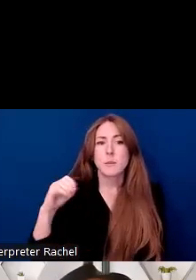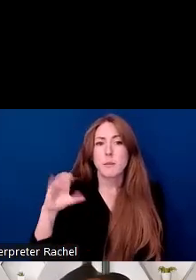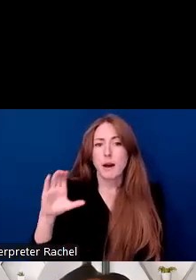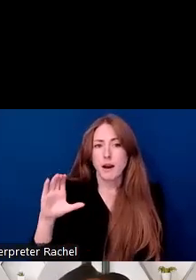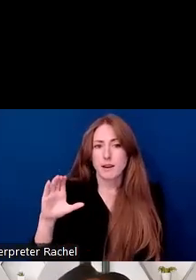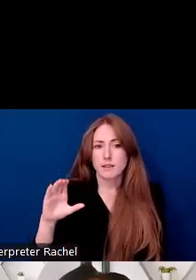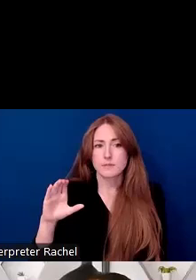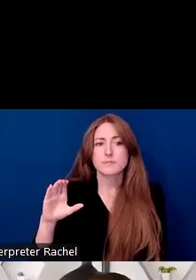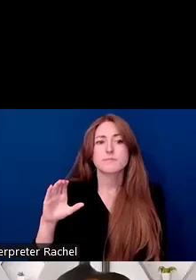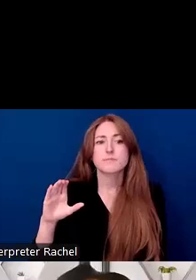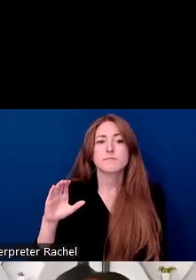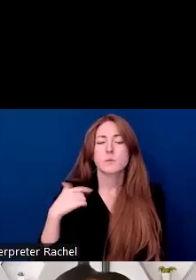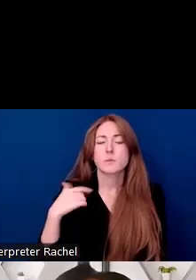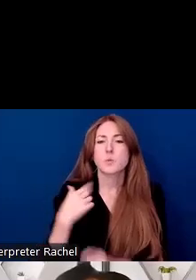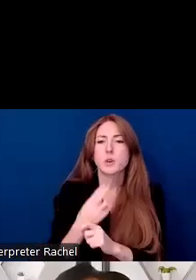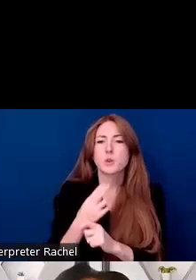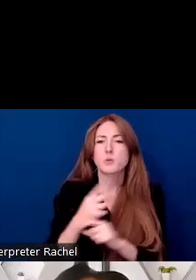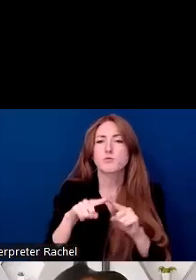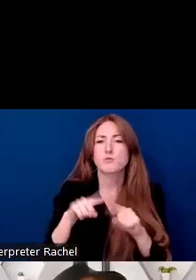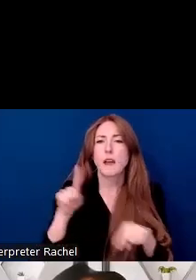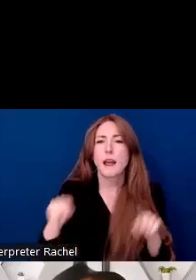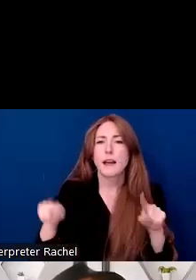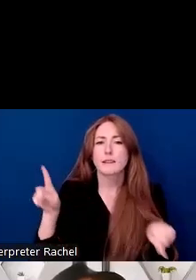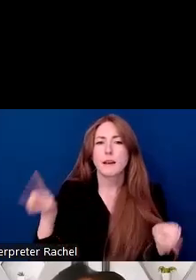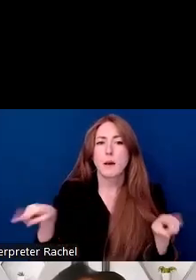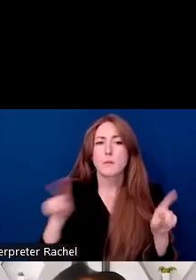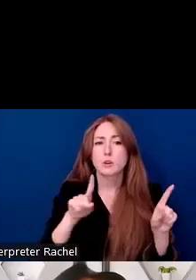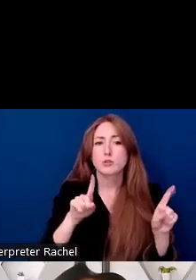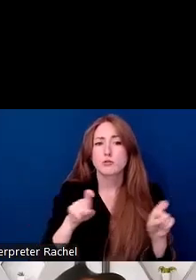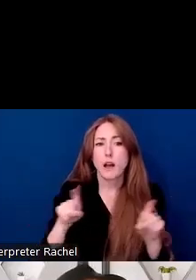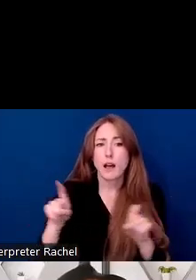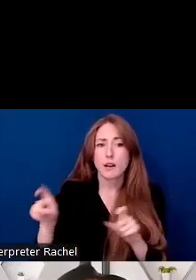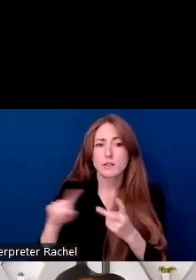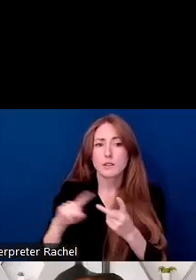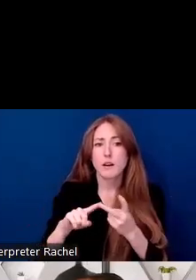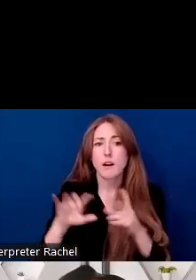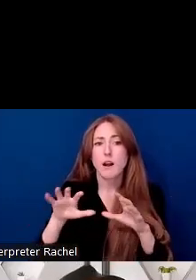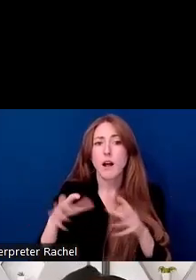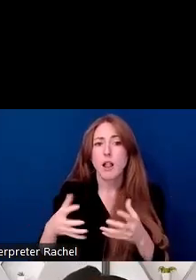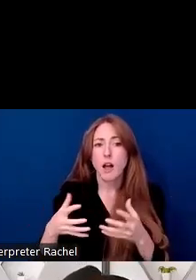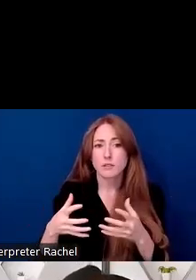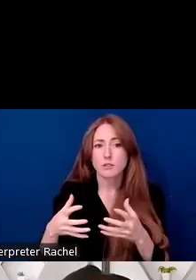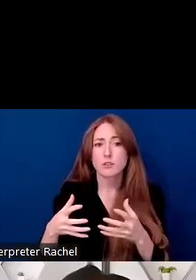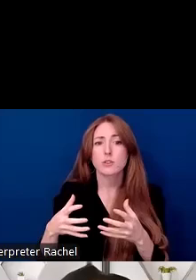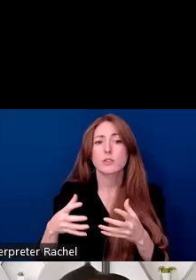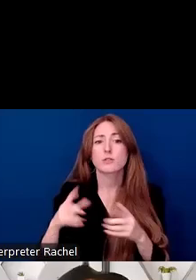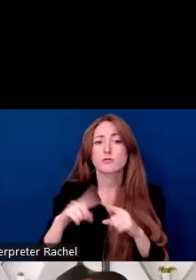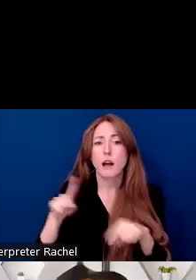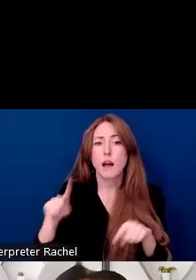cluster randomized control trials, non-randomized control trials, and before and after study.